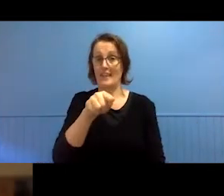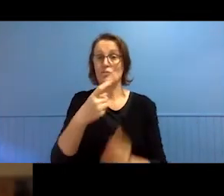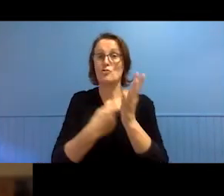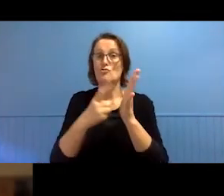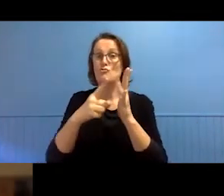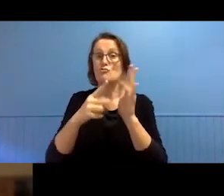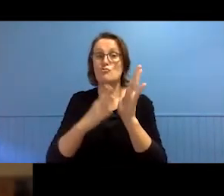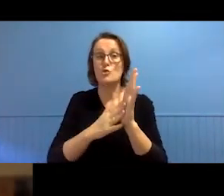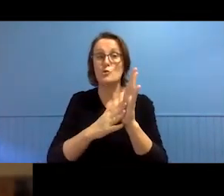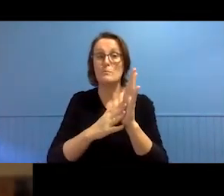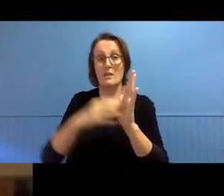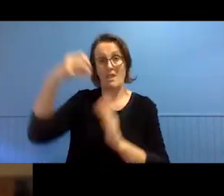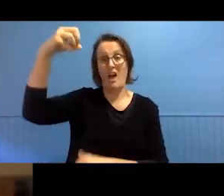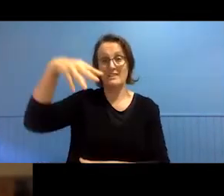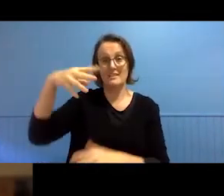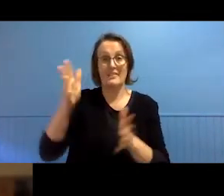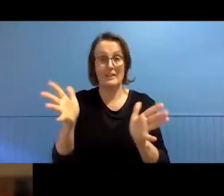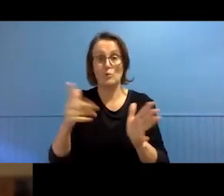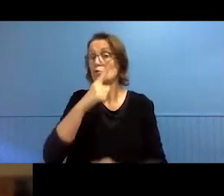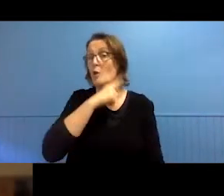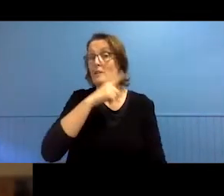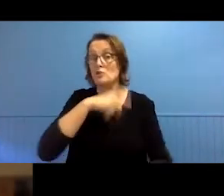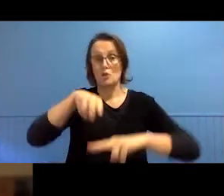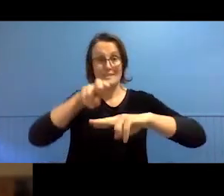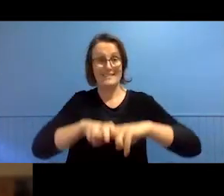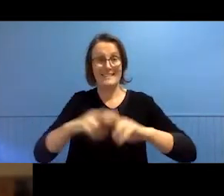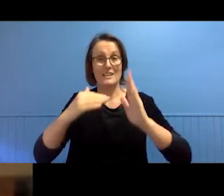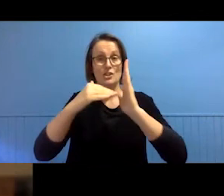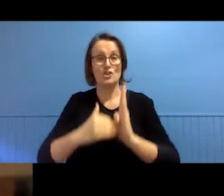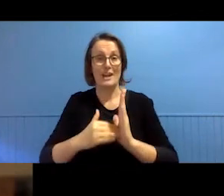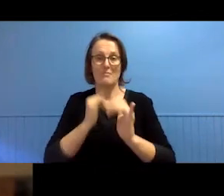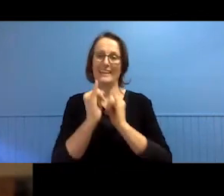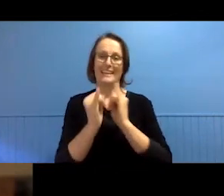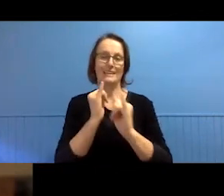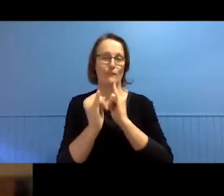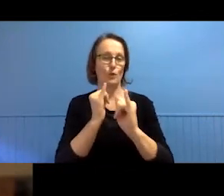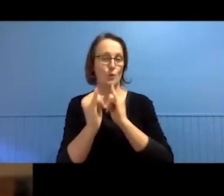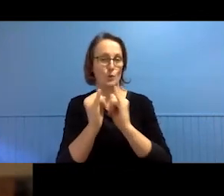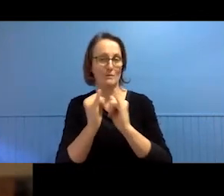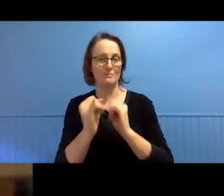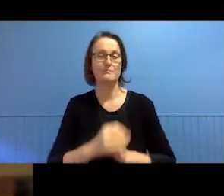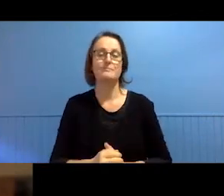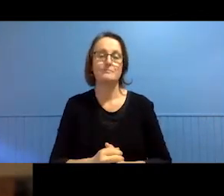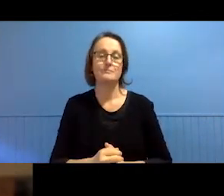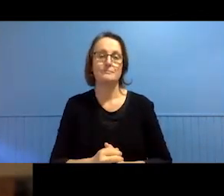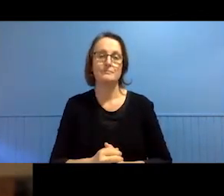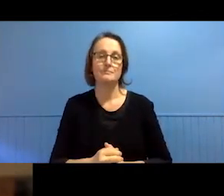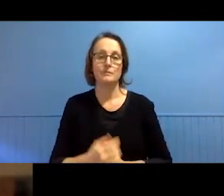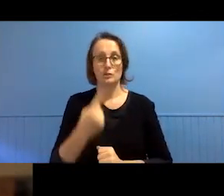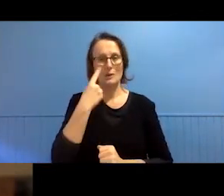screen at the moment. There's a girl sitting on a chair in an interview set-up. And at the moment in the shot it's quite dark and dull